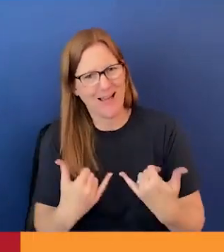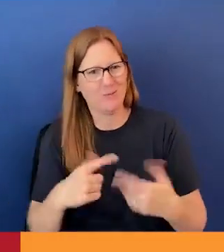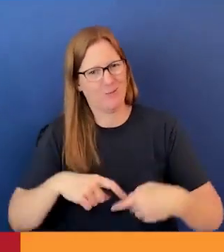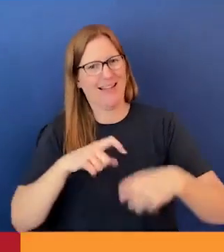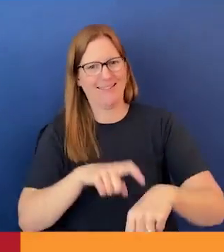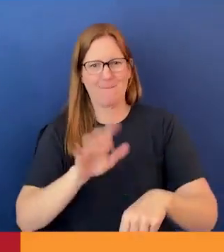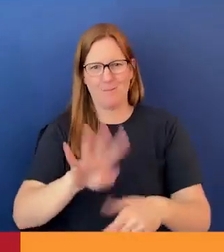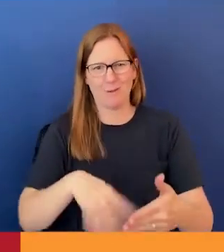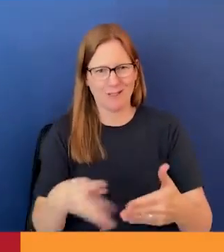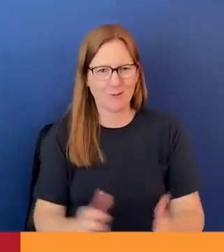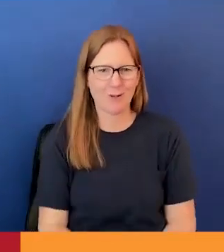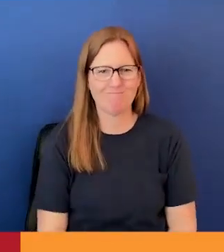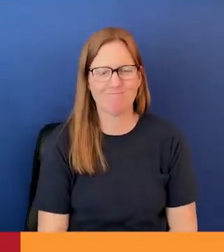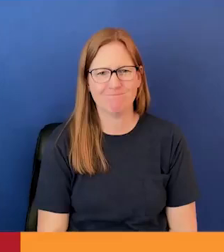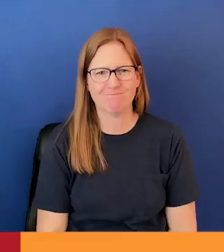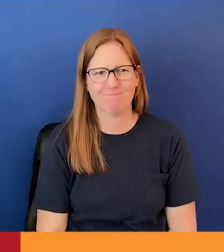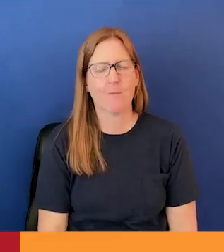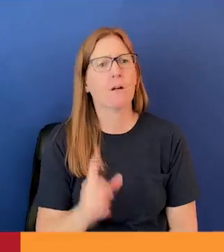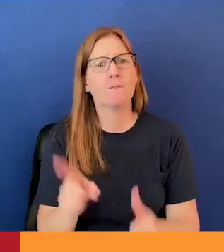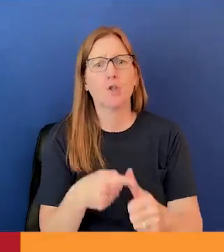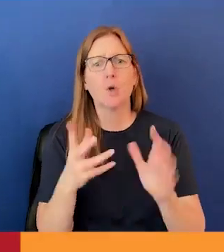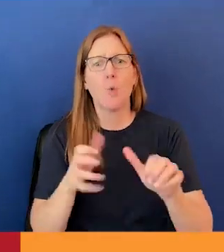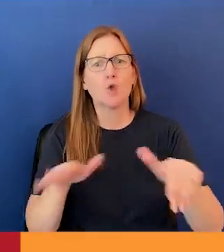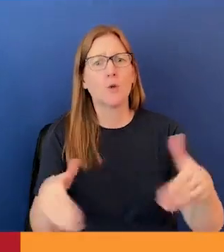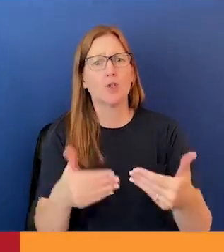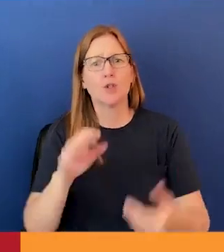So I'm going to, first introduce, Mary Lazare,